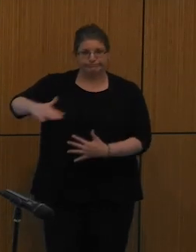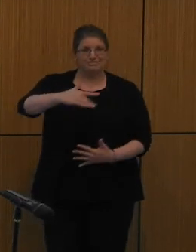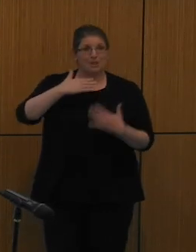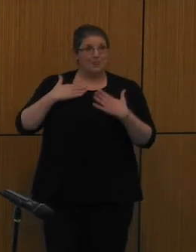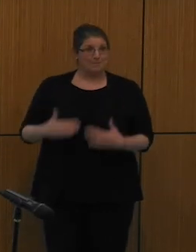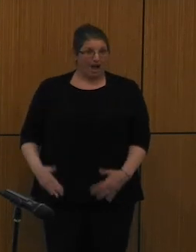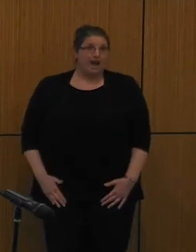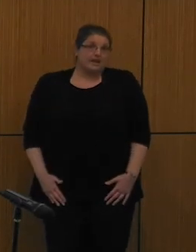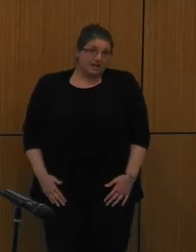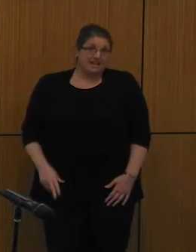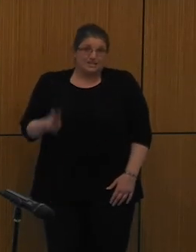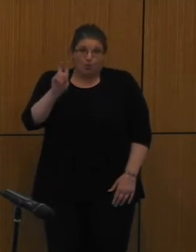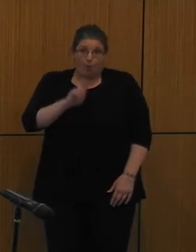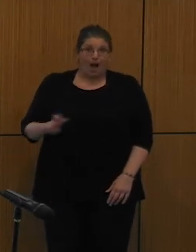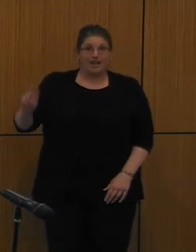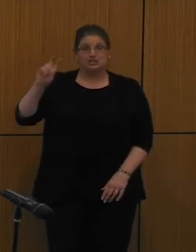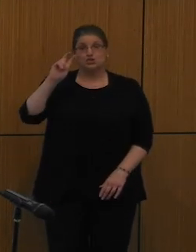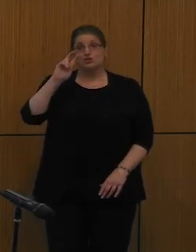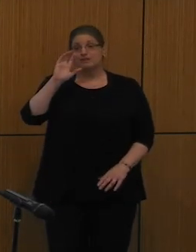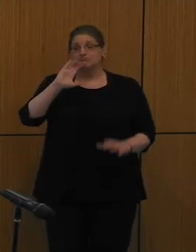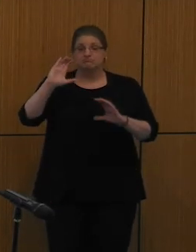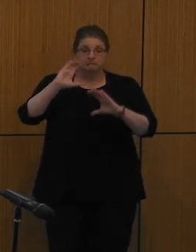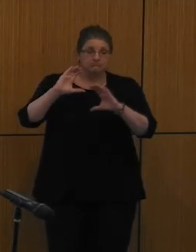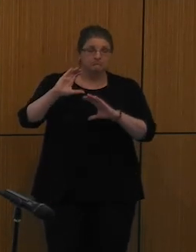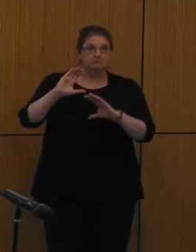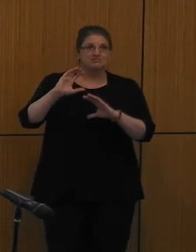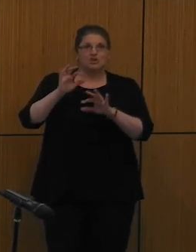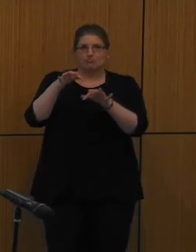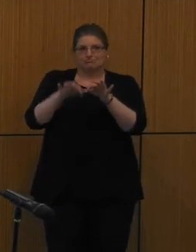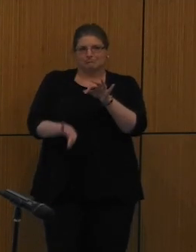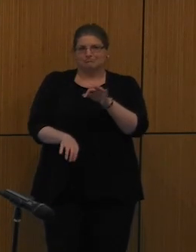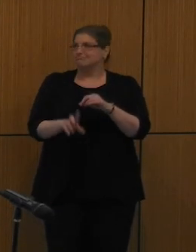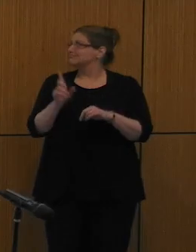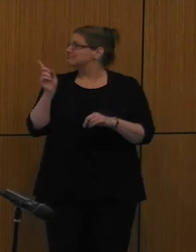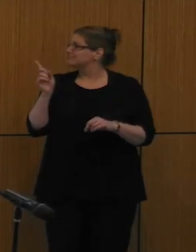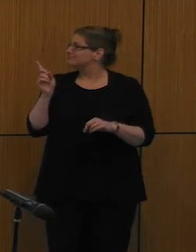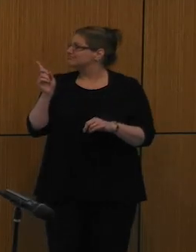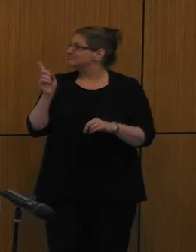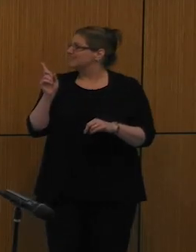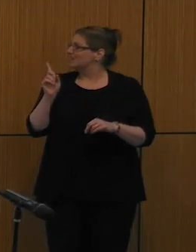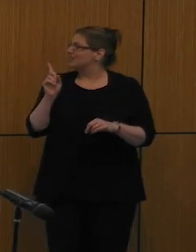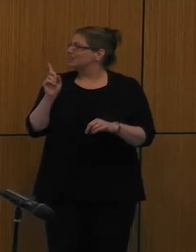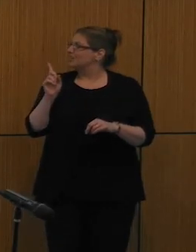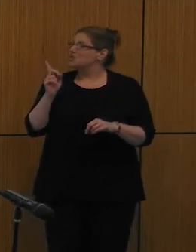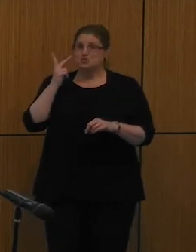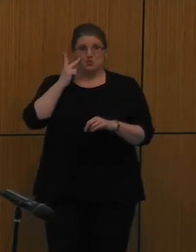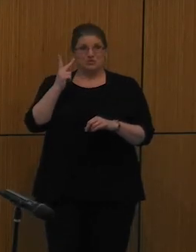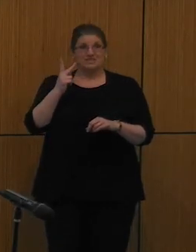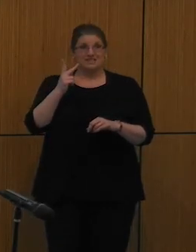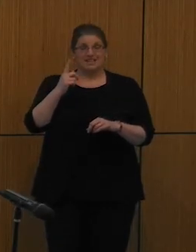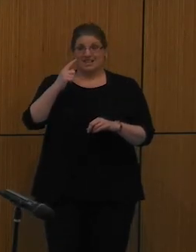So here's a an oversimplification of the pathway that the vagus nerve takes. So we have the brainstem over here.